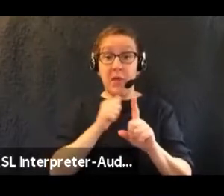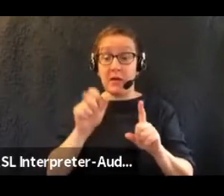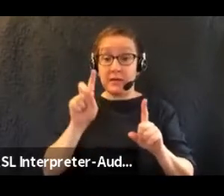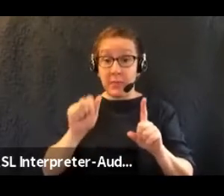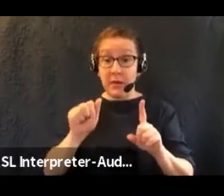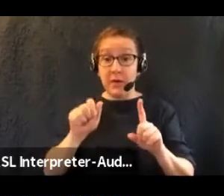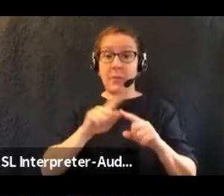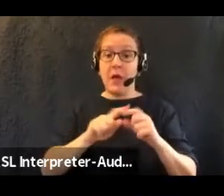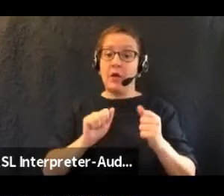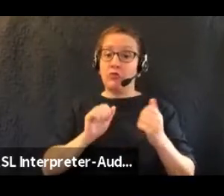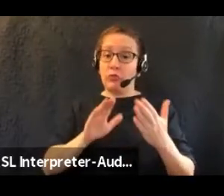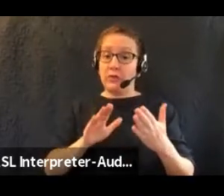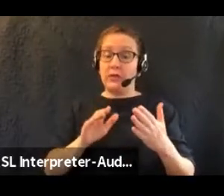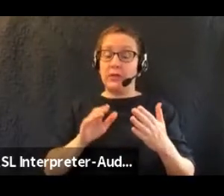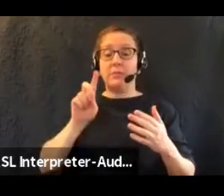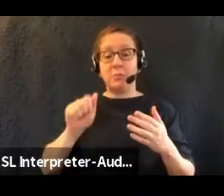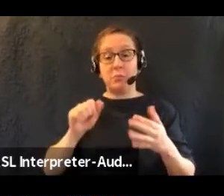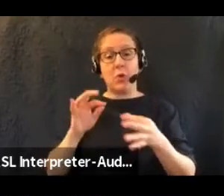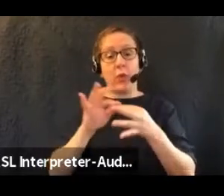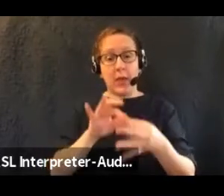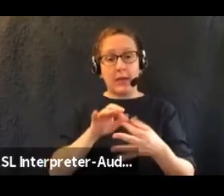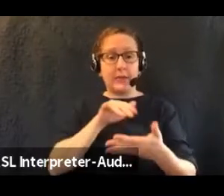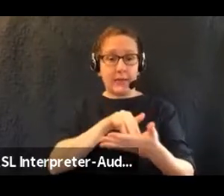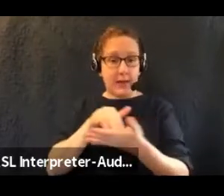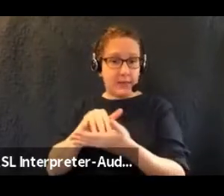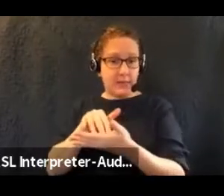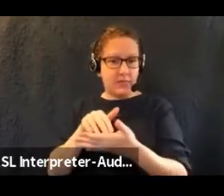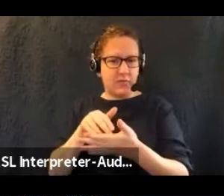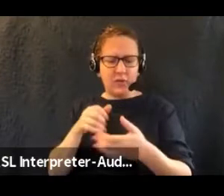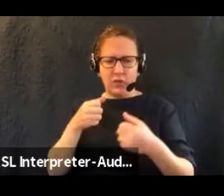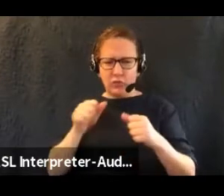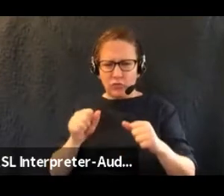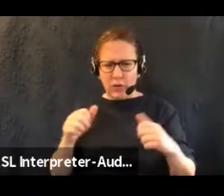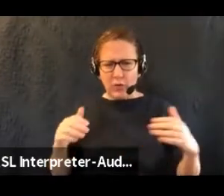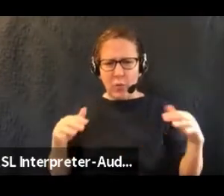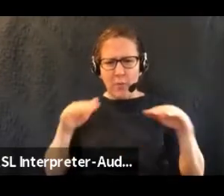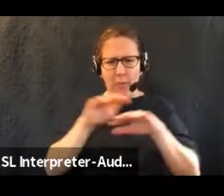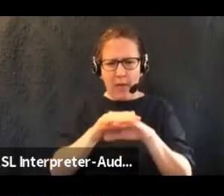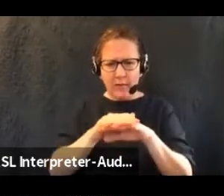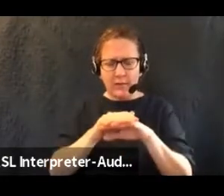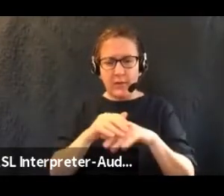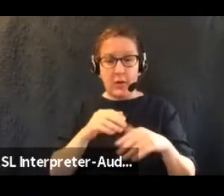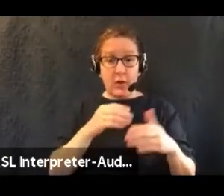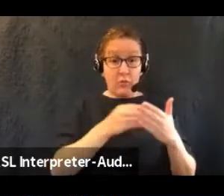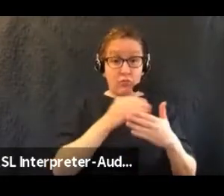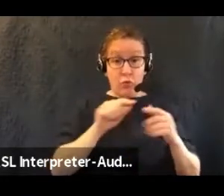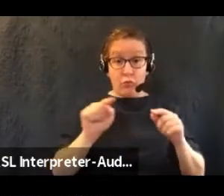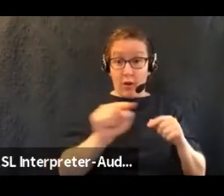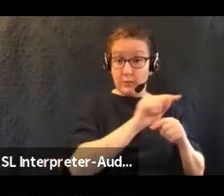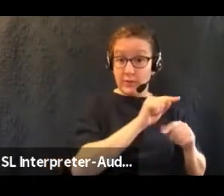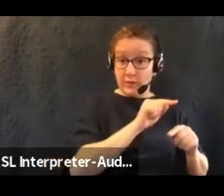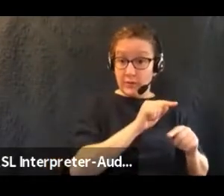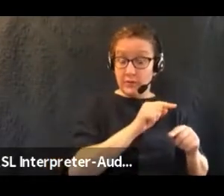related studies and we look at ways that we can meld programs that may not even have a